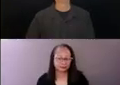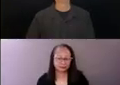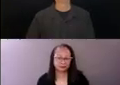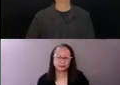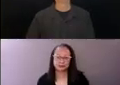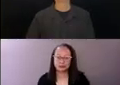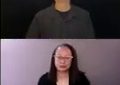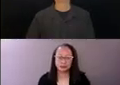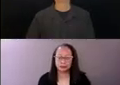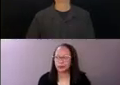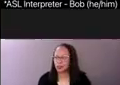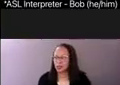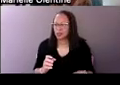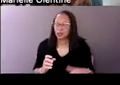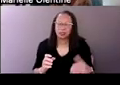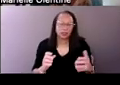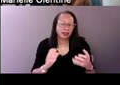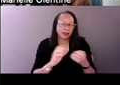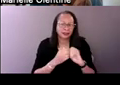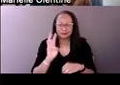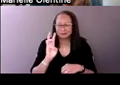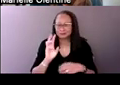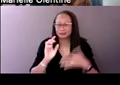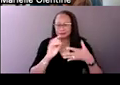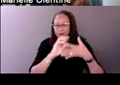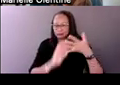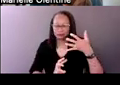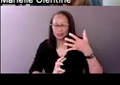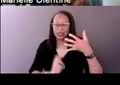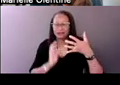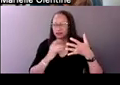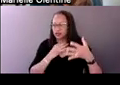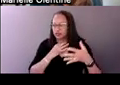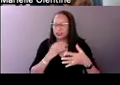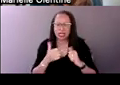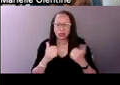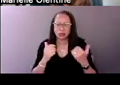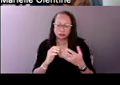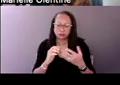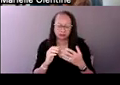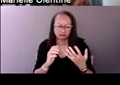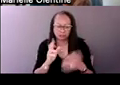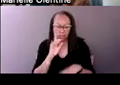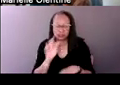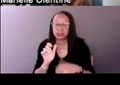that it's mostly filmmakers. Recording in progress. I'm assuming that it's mostly